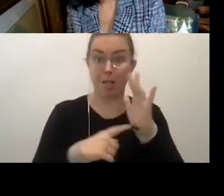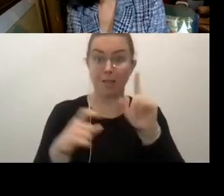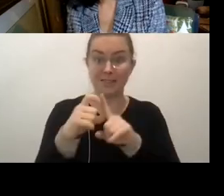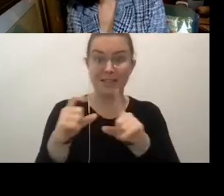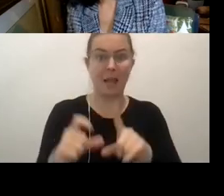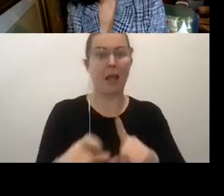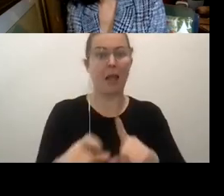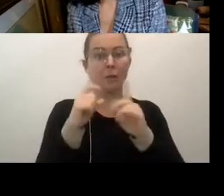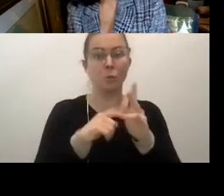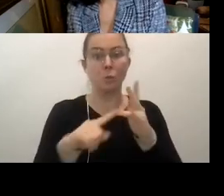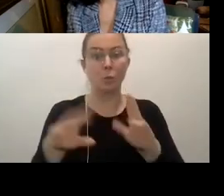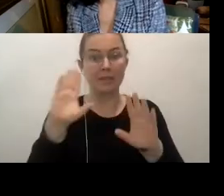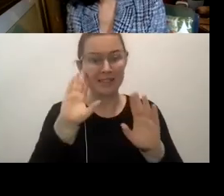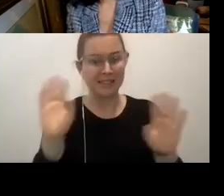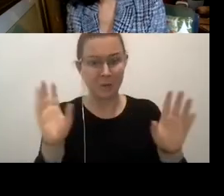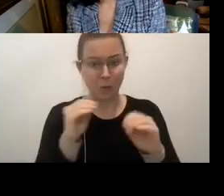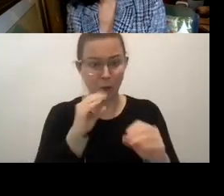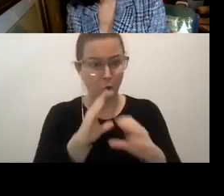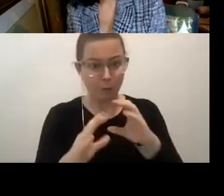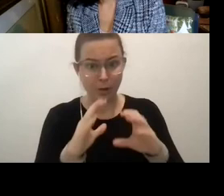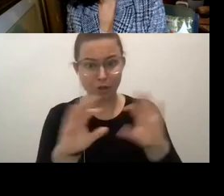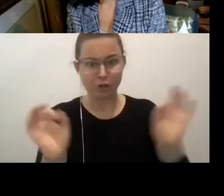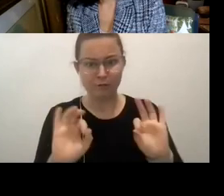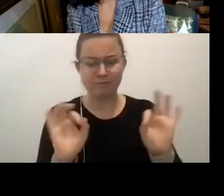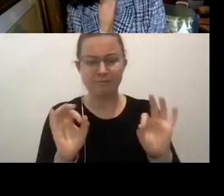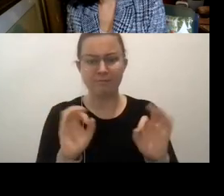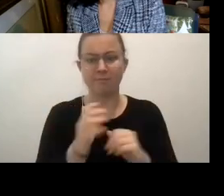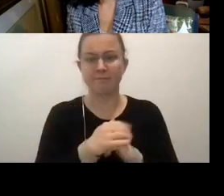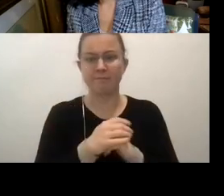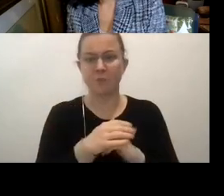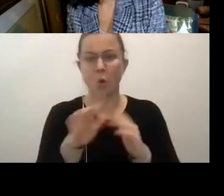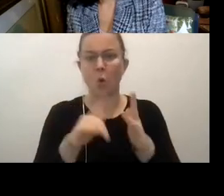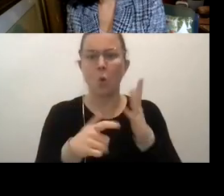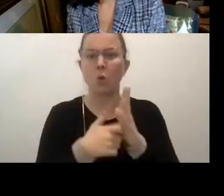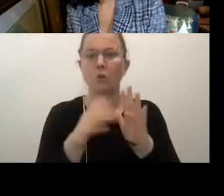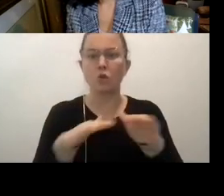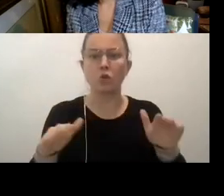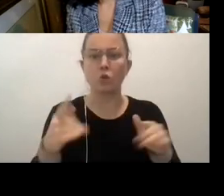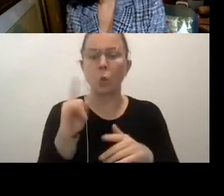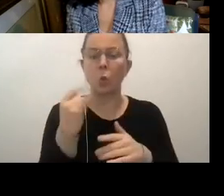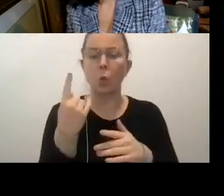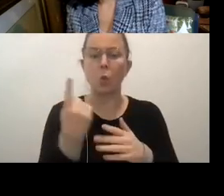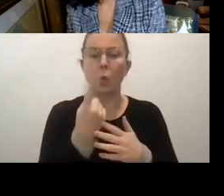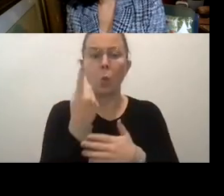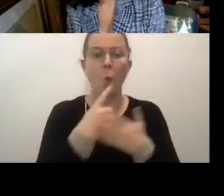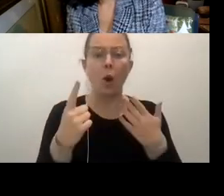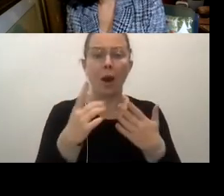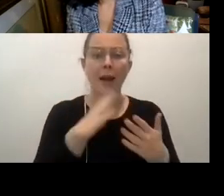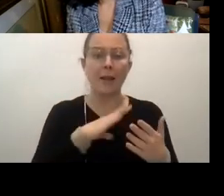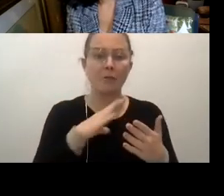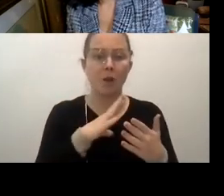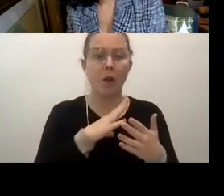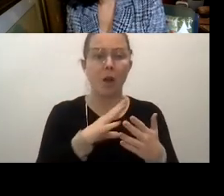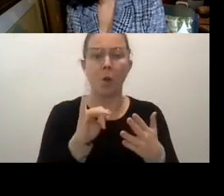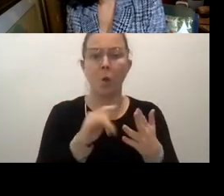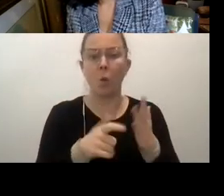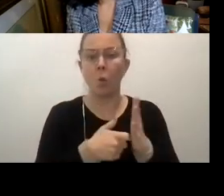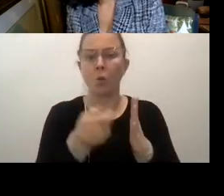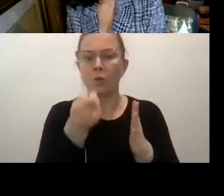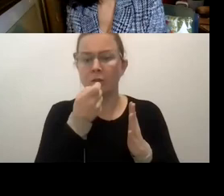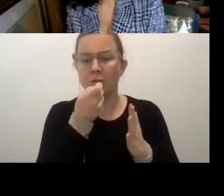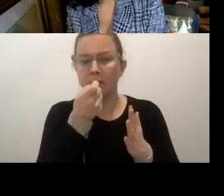and communication or children who only require a small if no assistance in school.